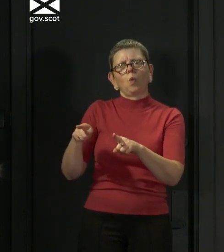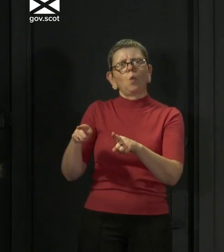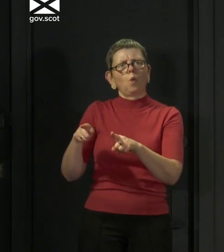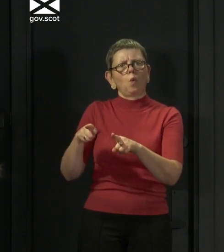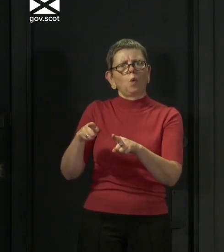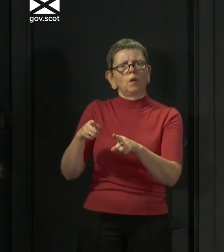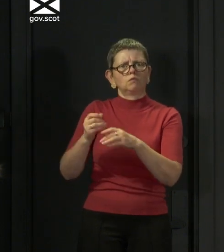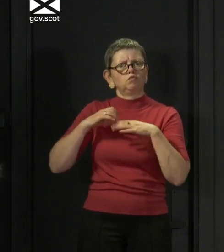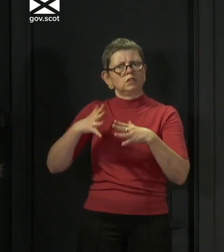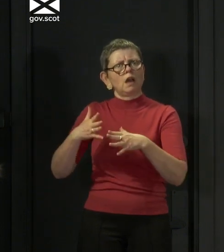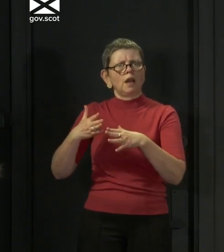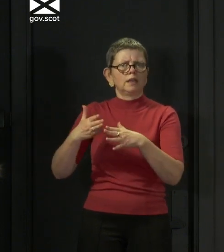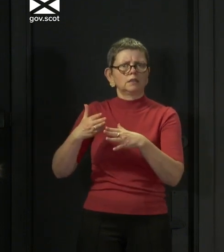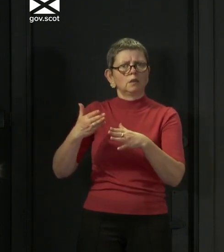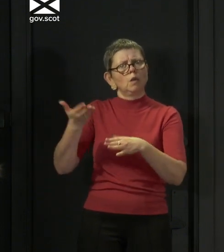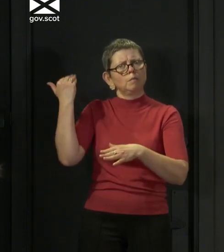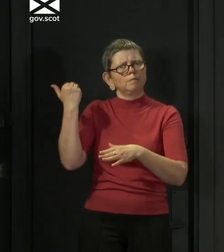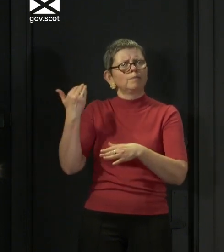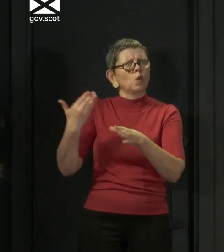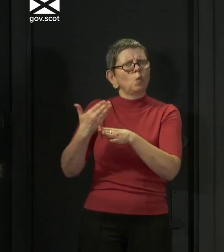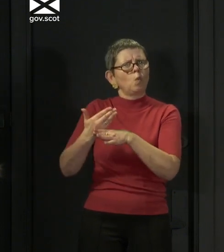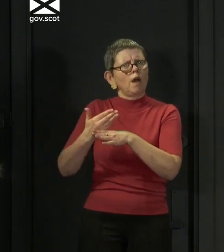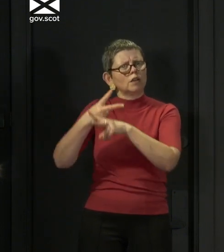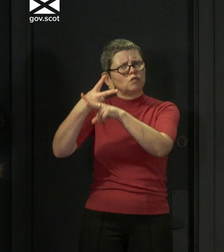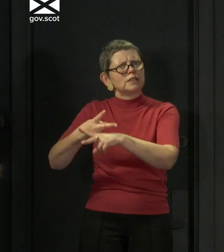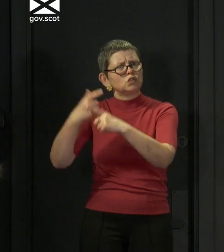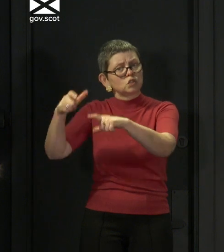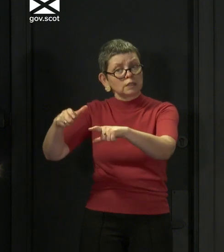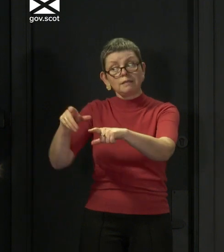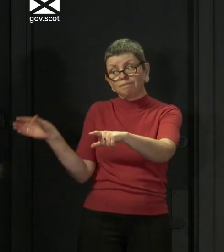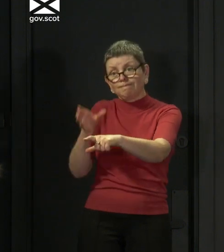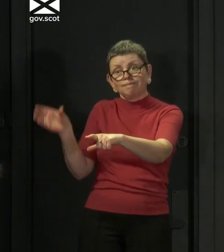there are already NHS staff working in care homes where that is necessary. So somebody